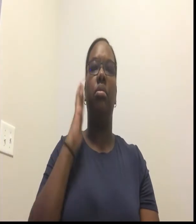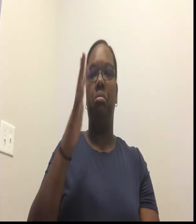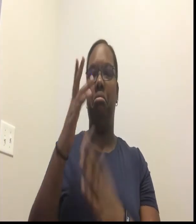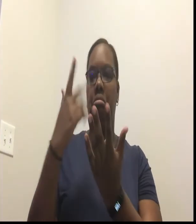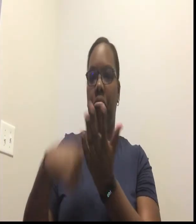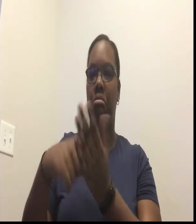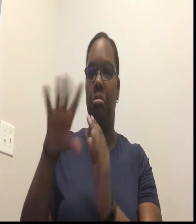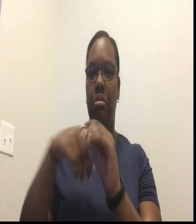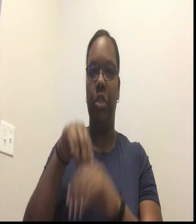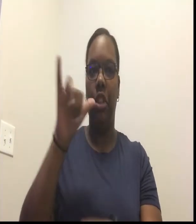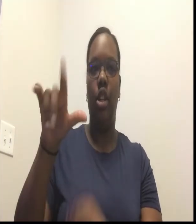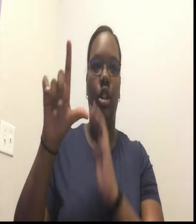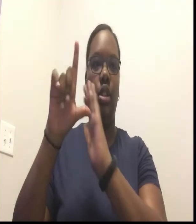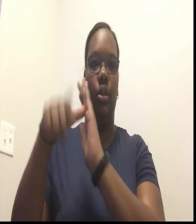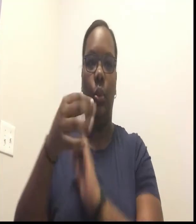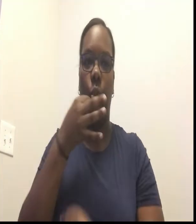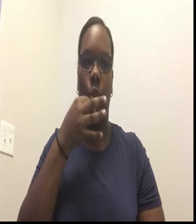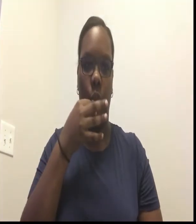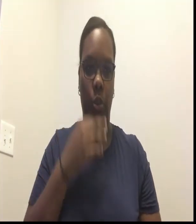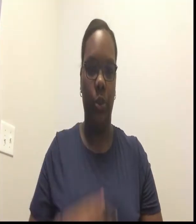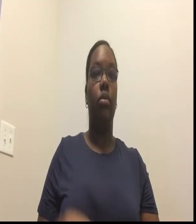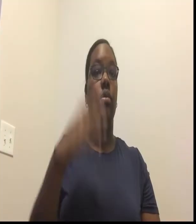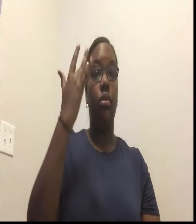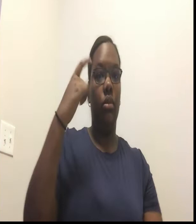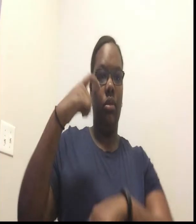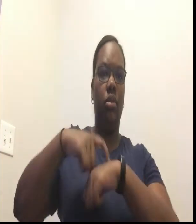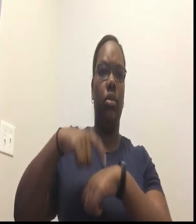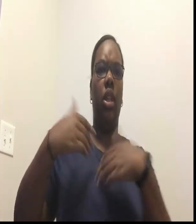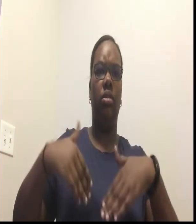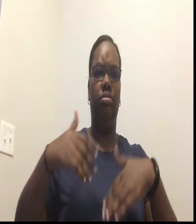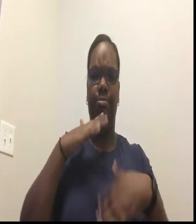always of the essence and a lot of meetings have a time limit you don't